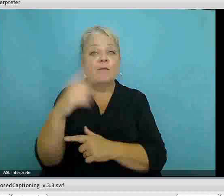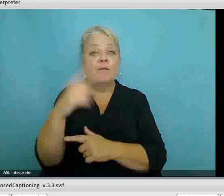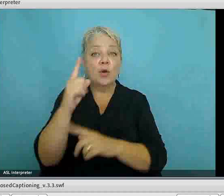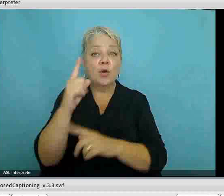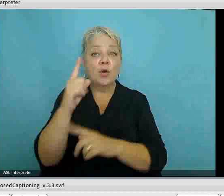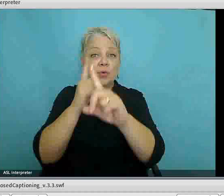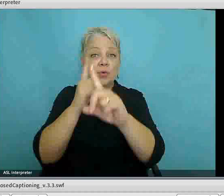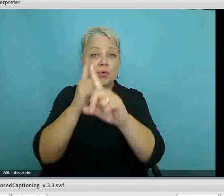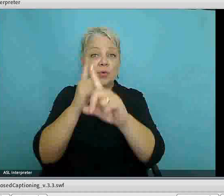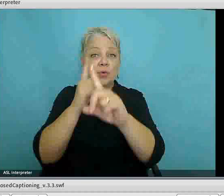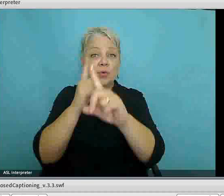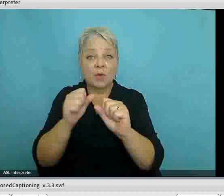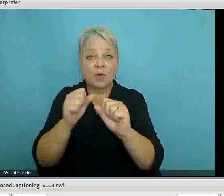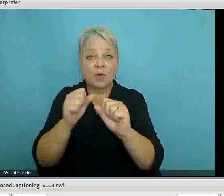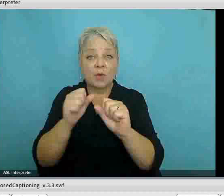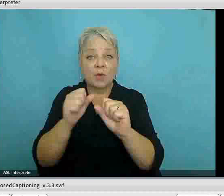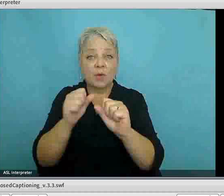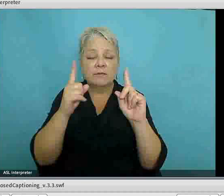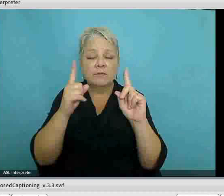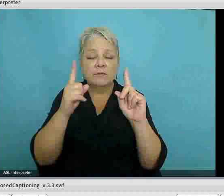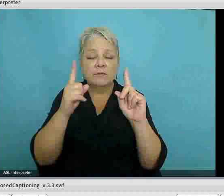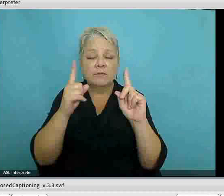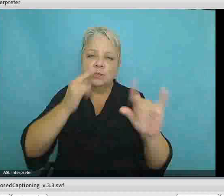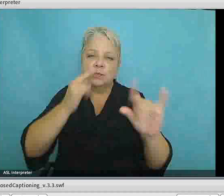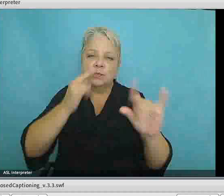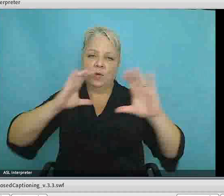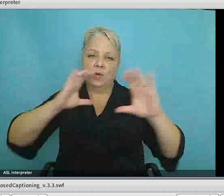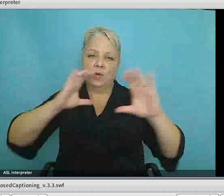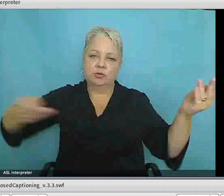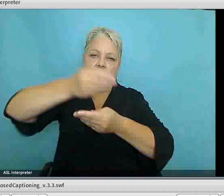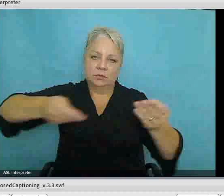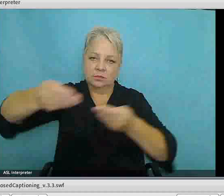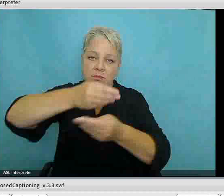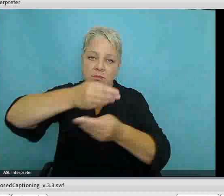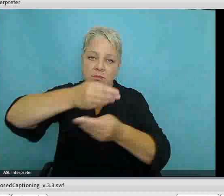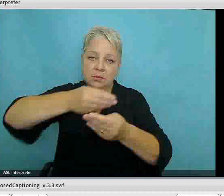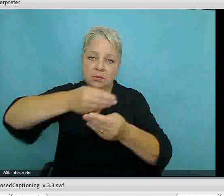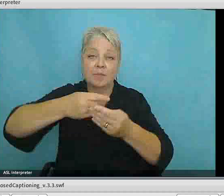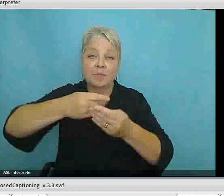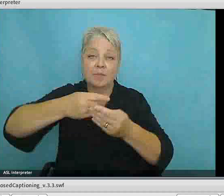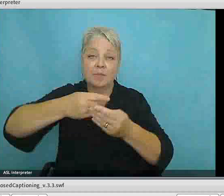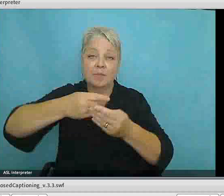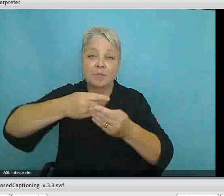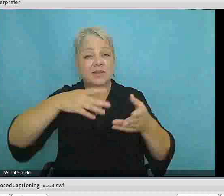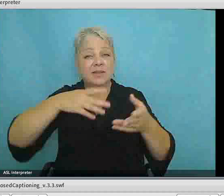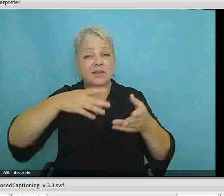I should also mention that they're also folks that are the highest cost folks, and both